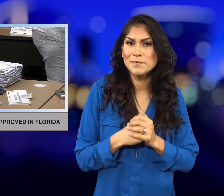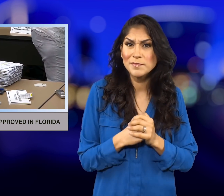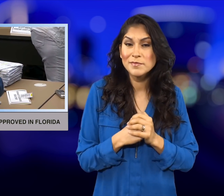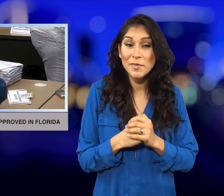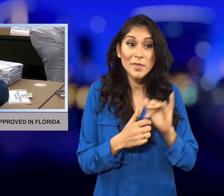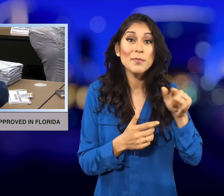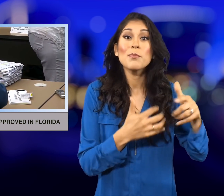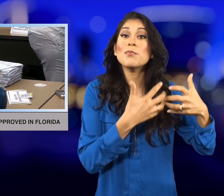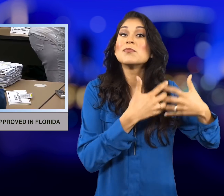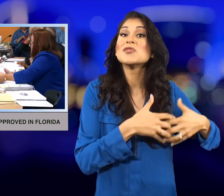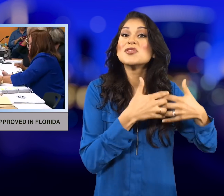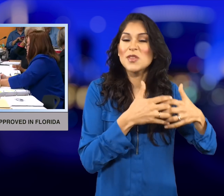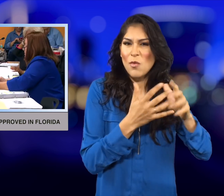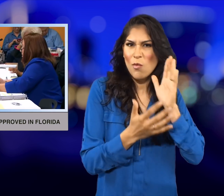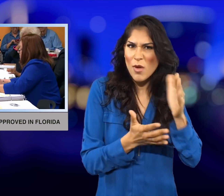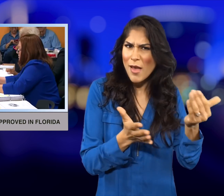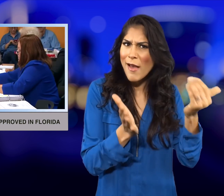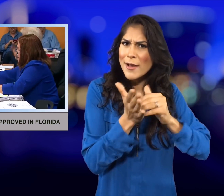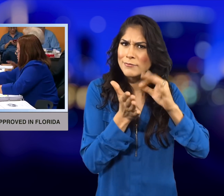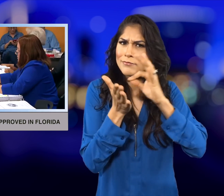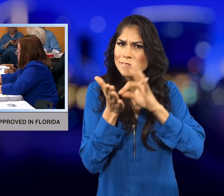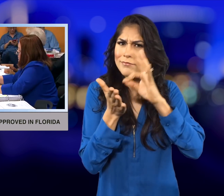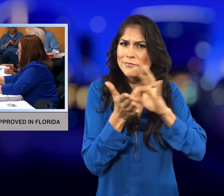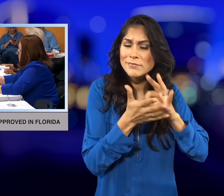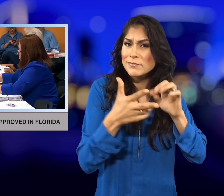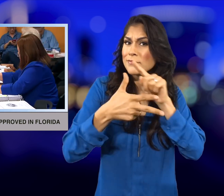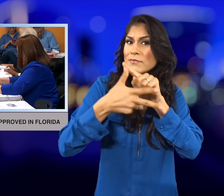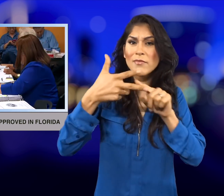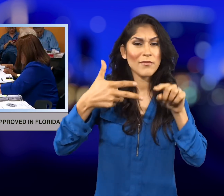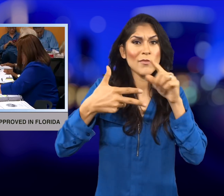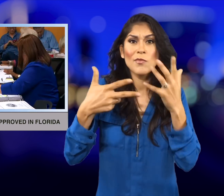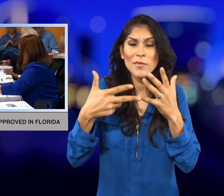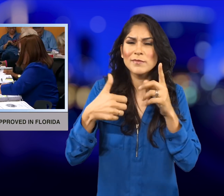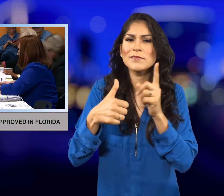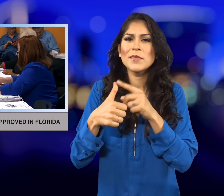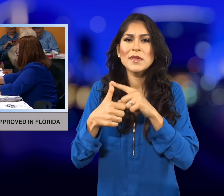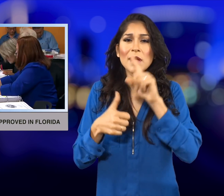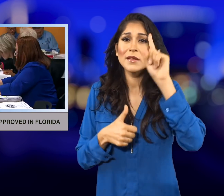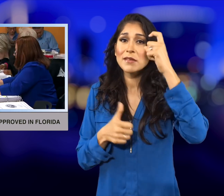Machine recounts will be conducted in the races for Governor,